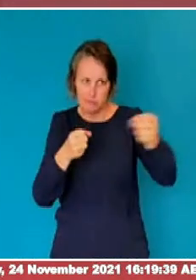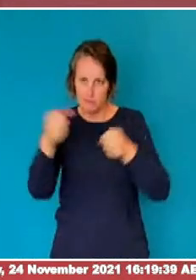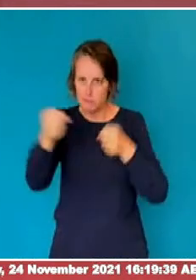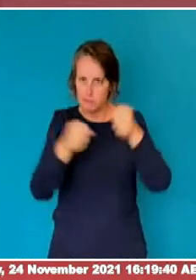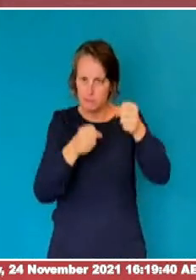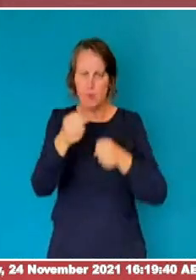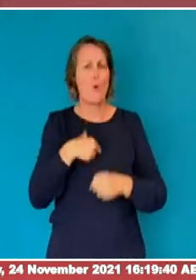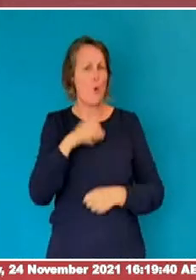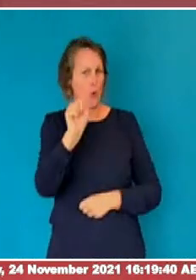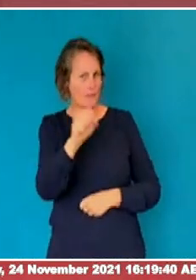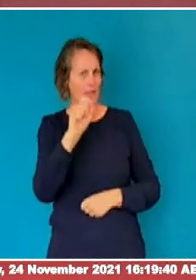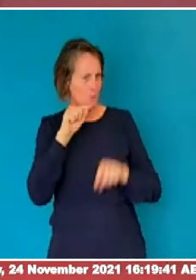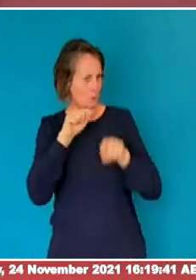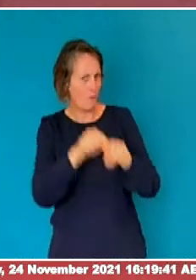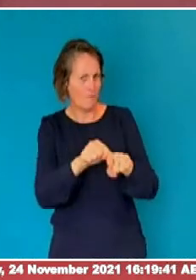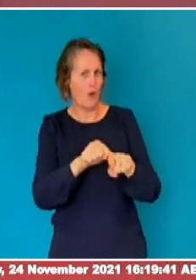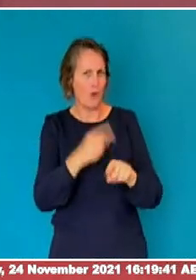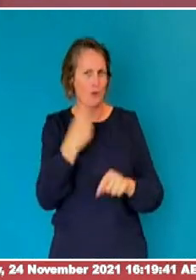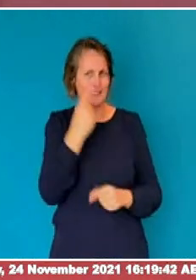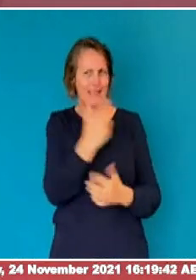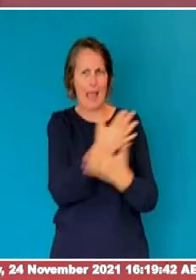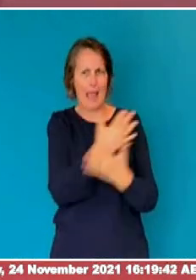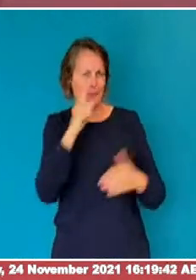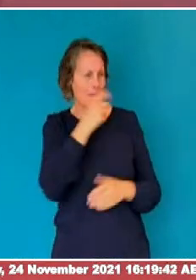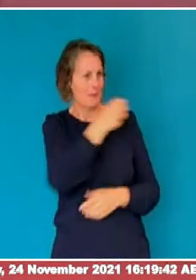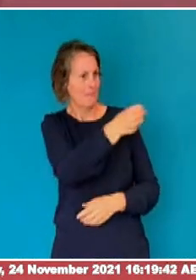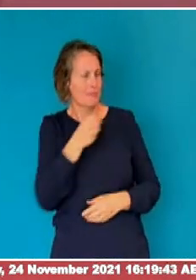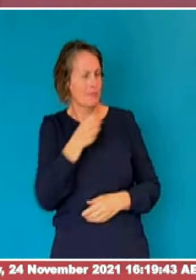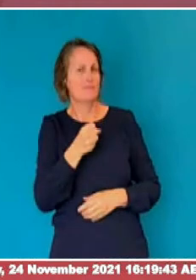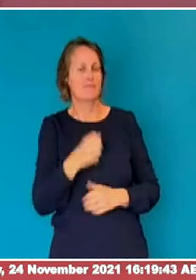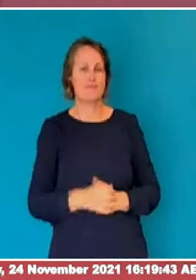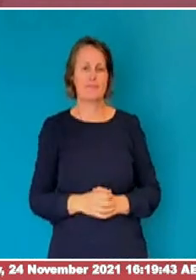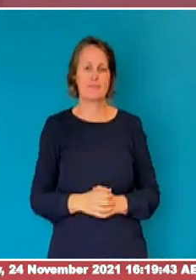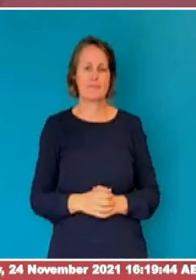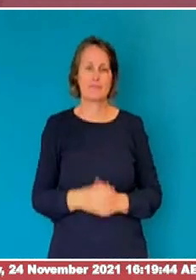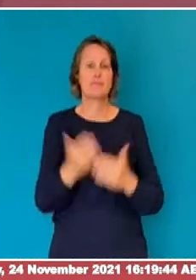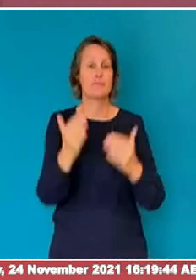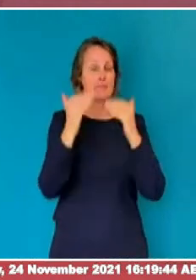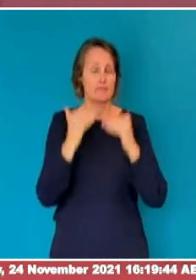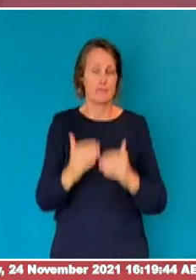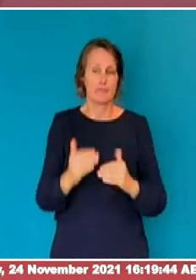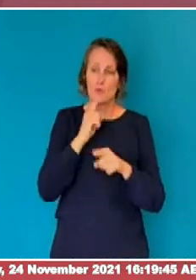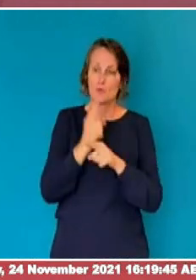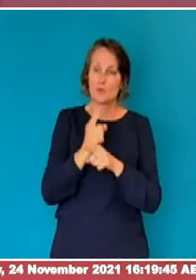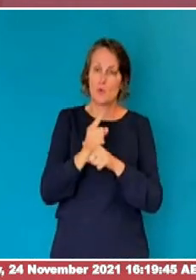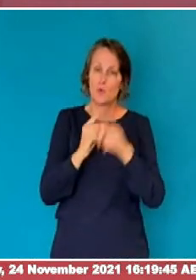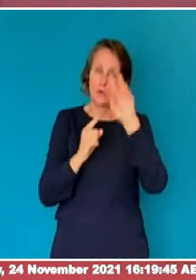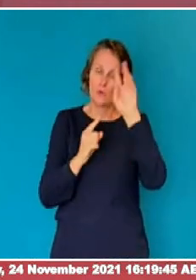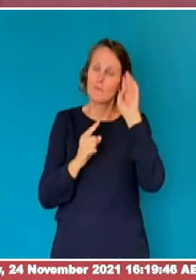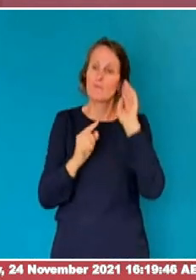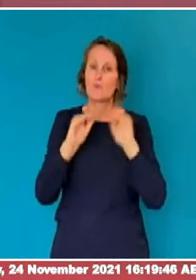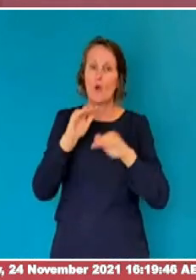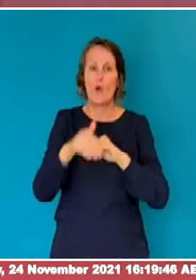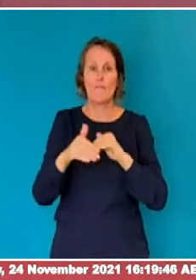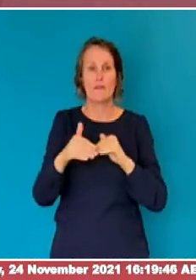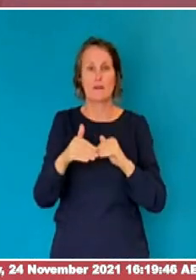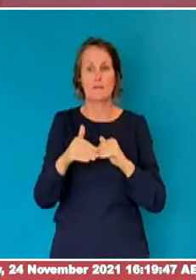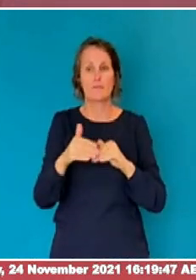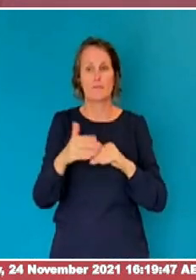And just to come to the topic of the difference in workplaces